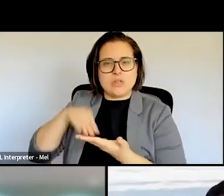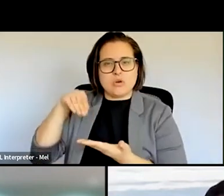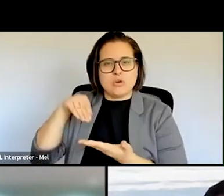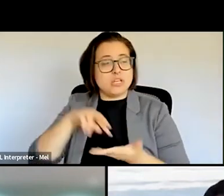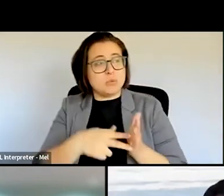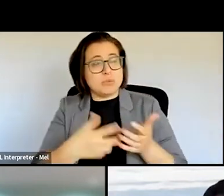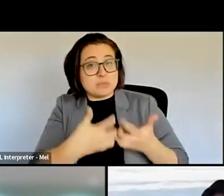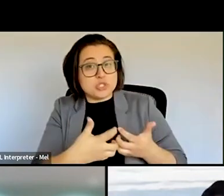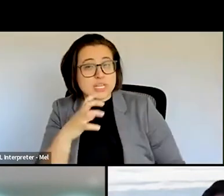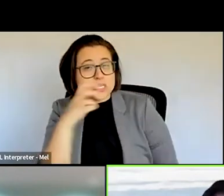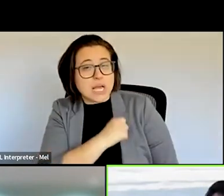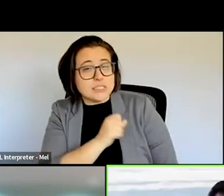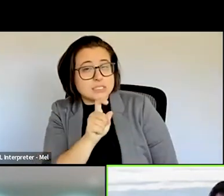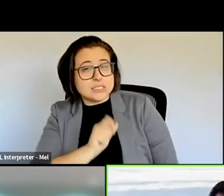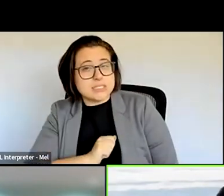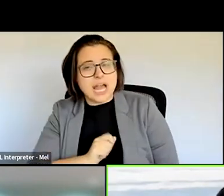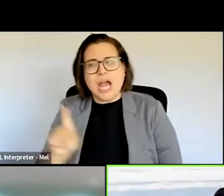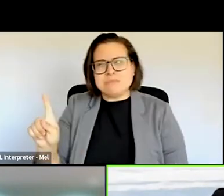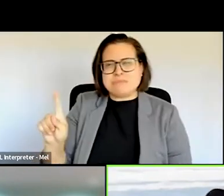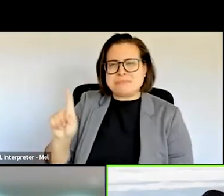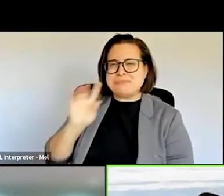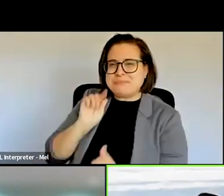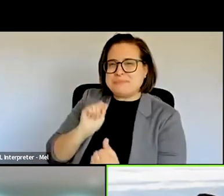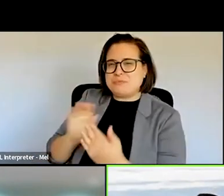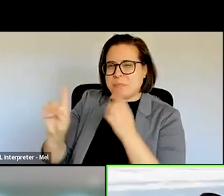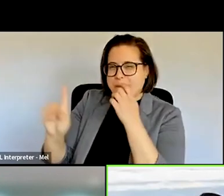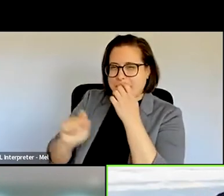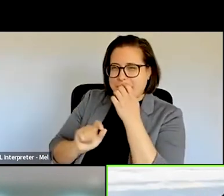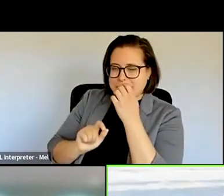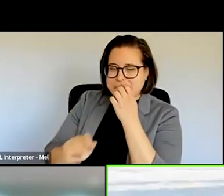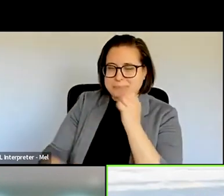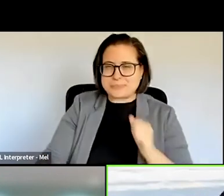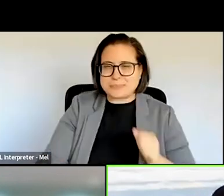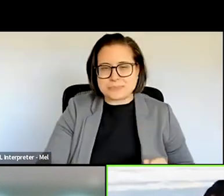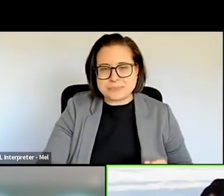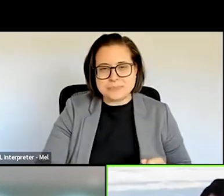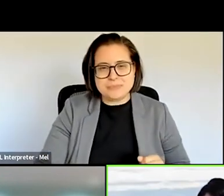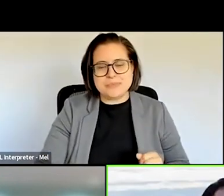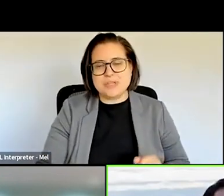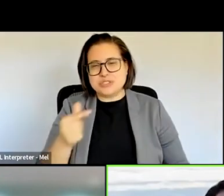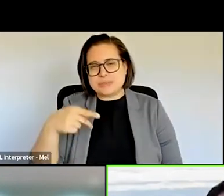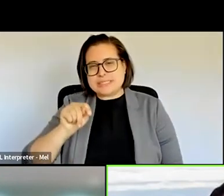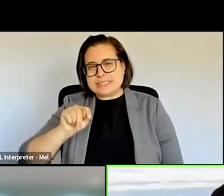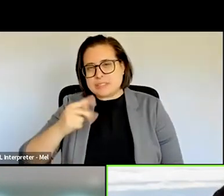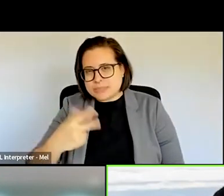But let me address this okay. GPT-3 or large language models have a lot of